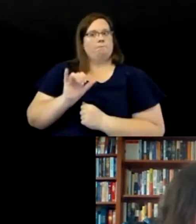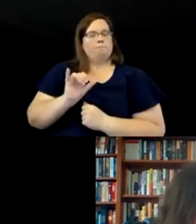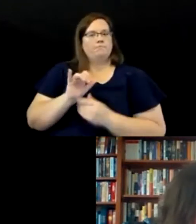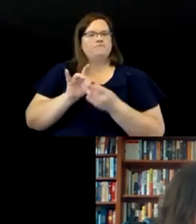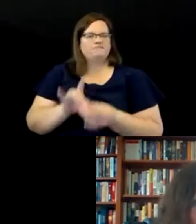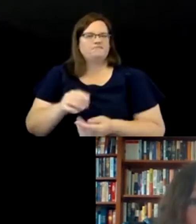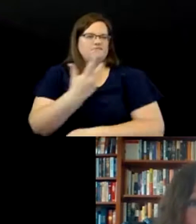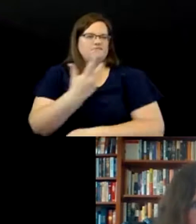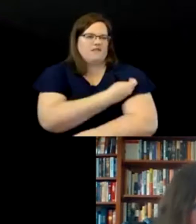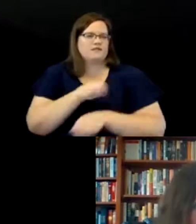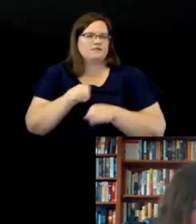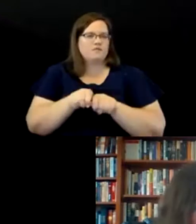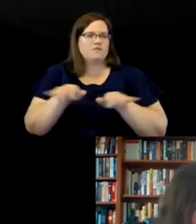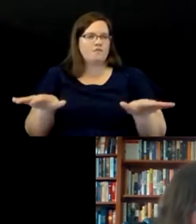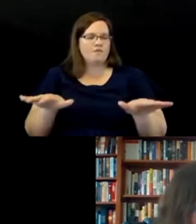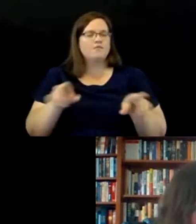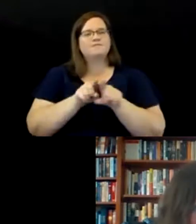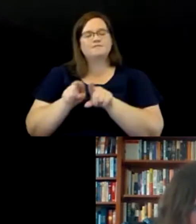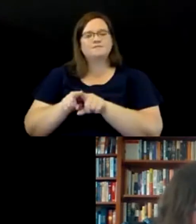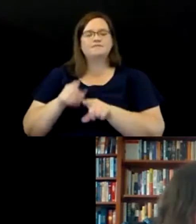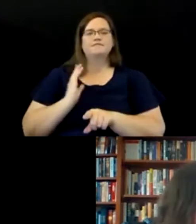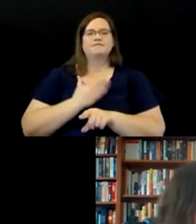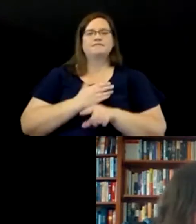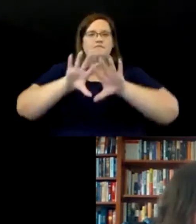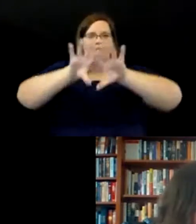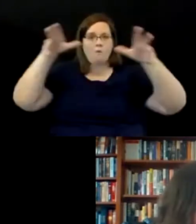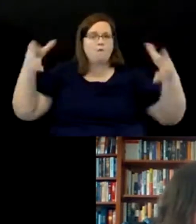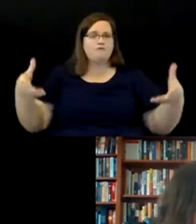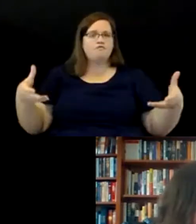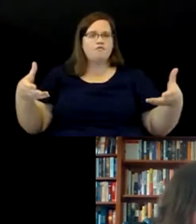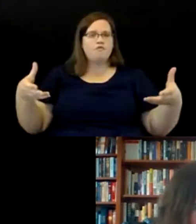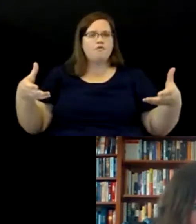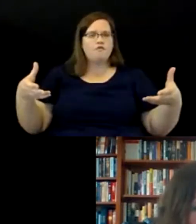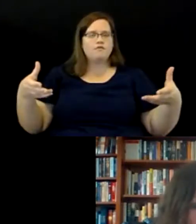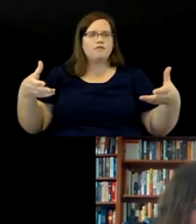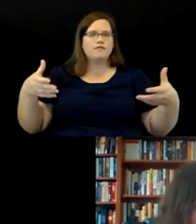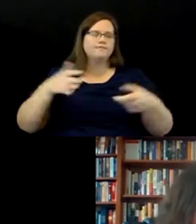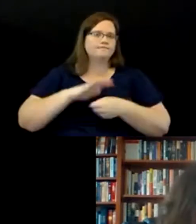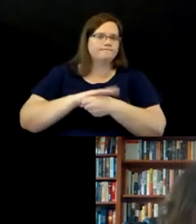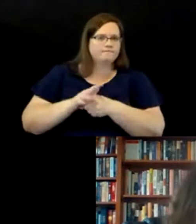rollout as well as our overall COVID situation here in Vermont